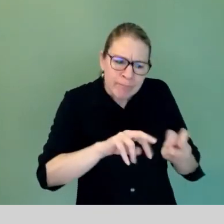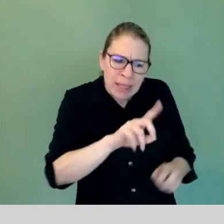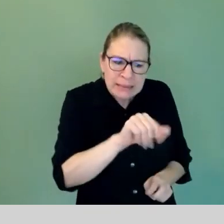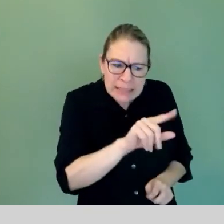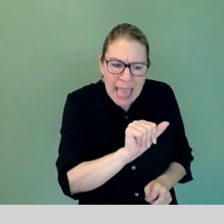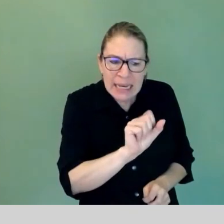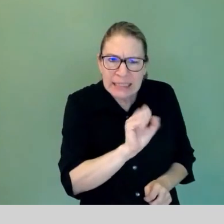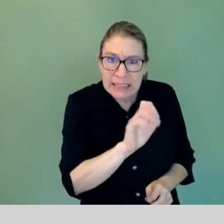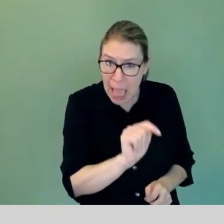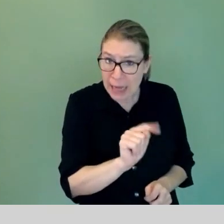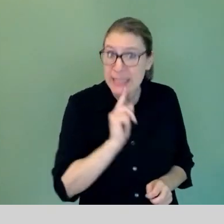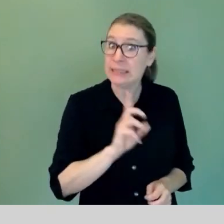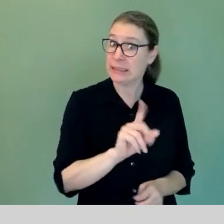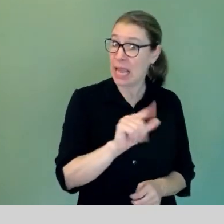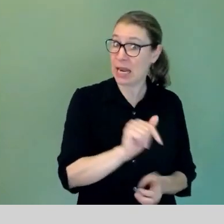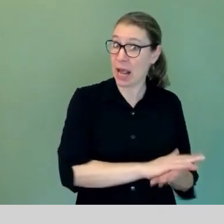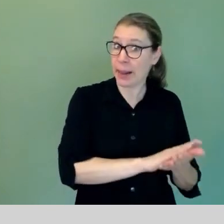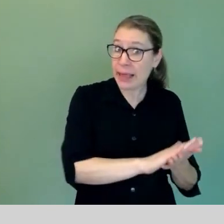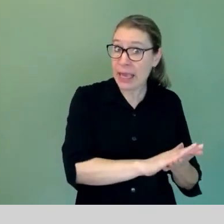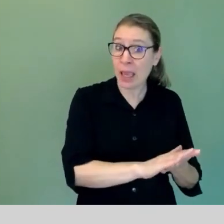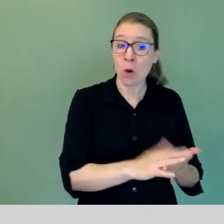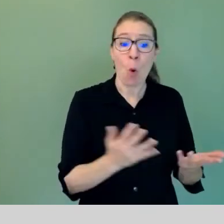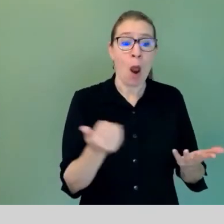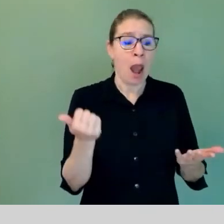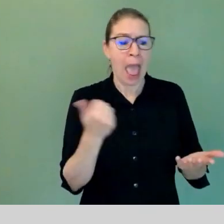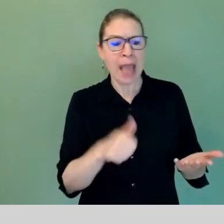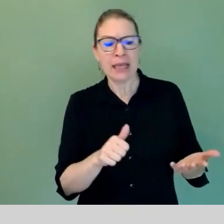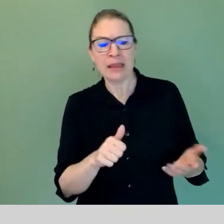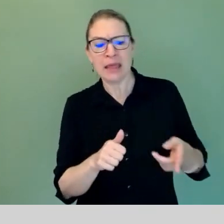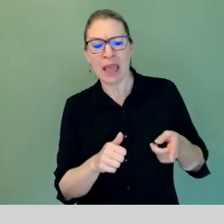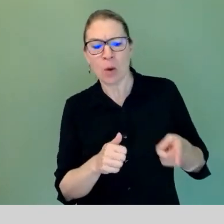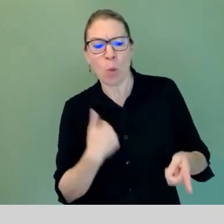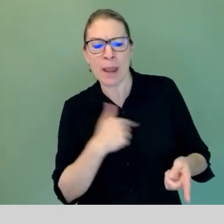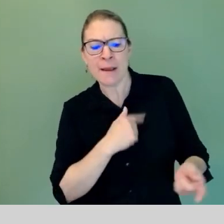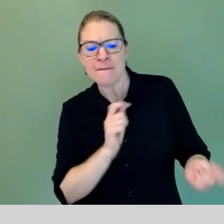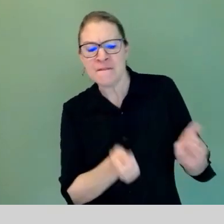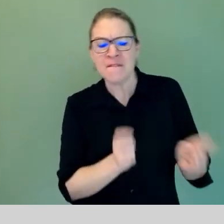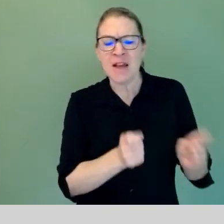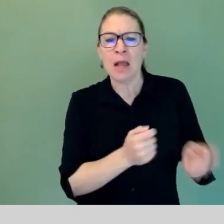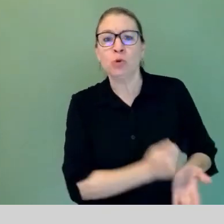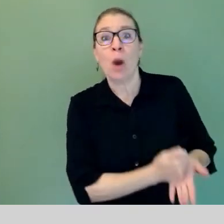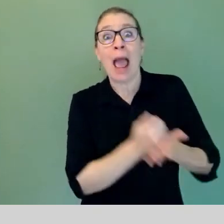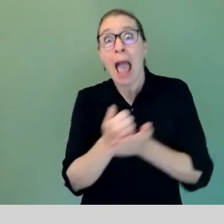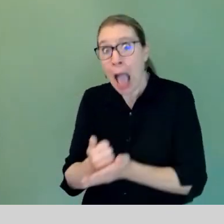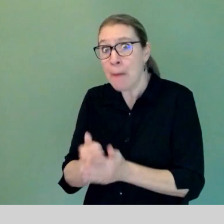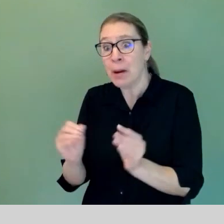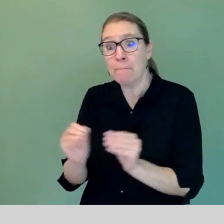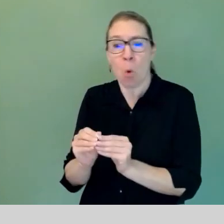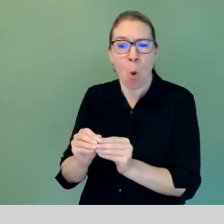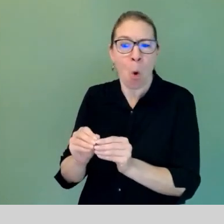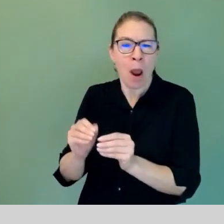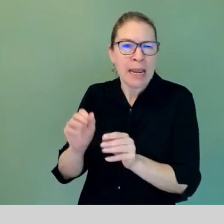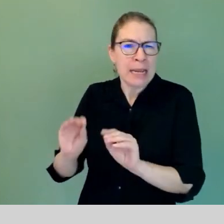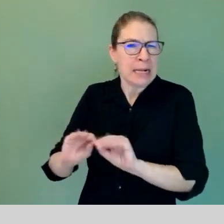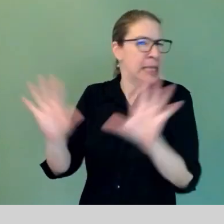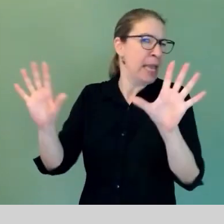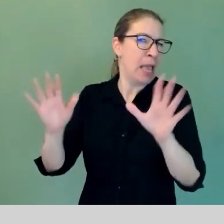itself, and how clean the data is, whether there's anything that's that could help on that data phase, itself,